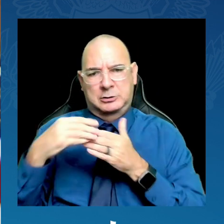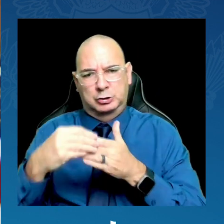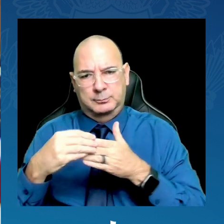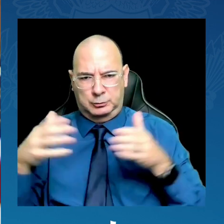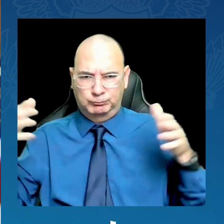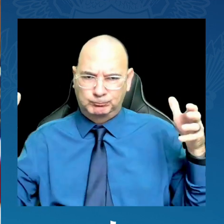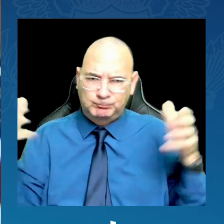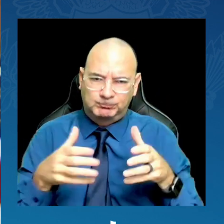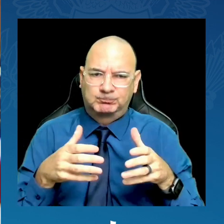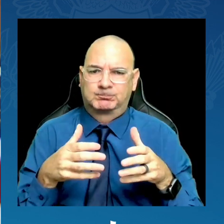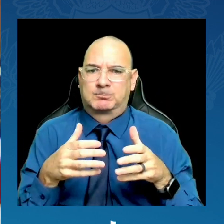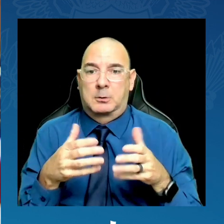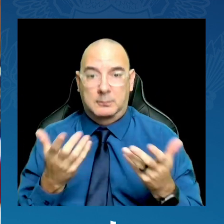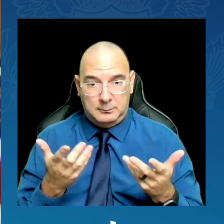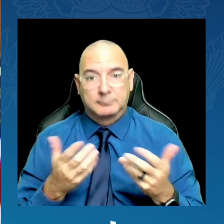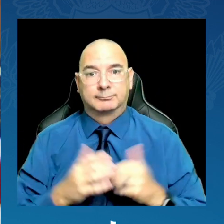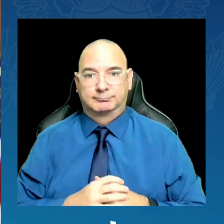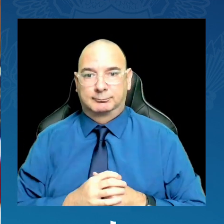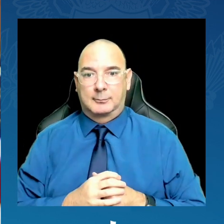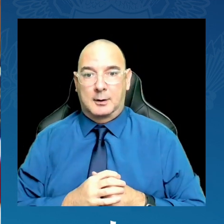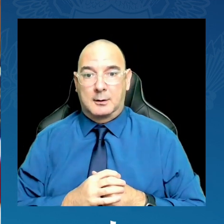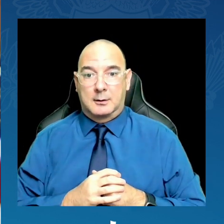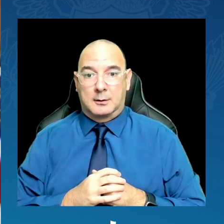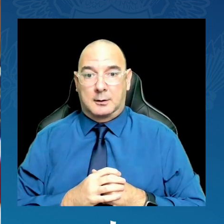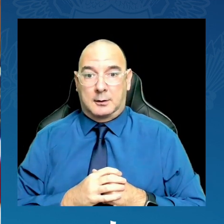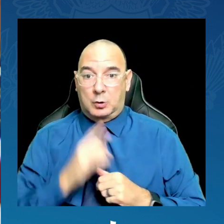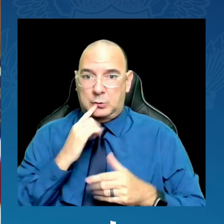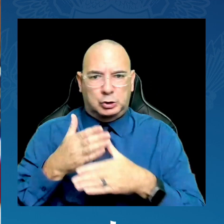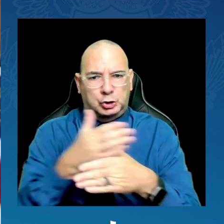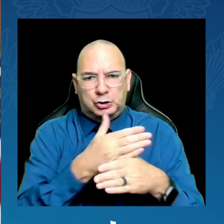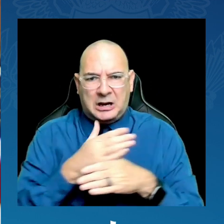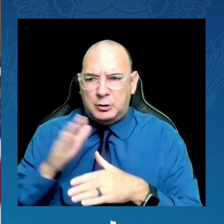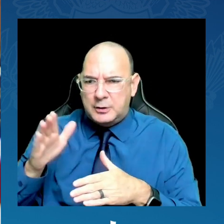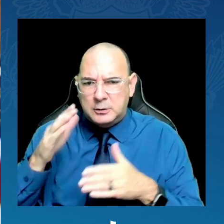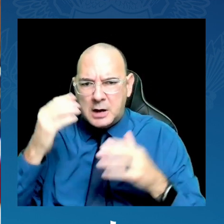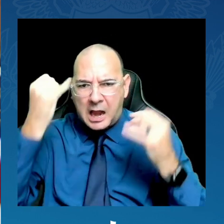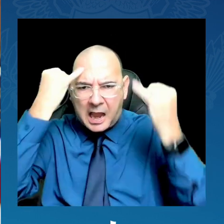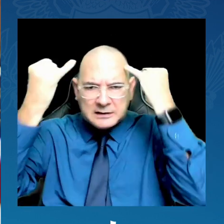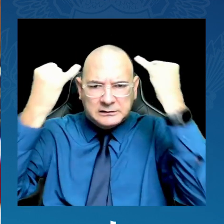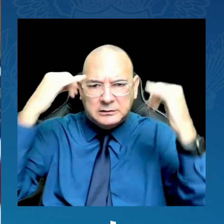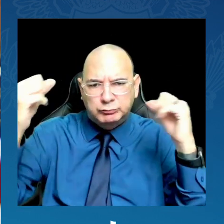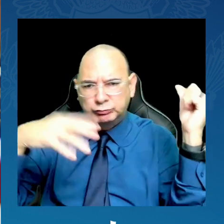Interagency partners across the federal government to synchronize the nation's civil,